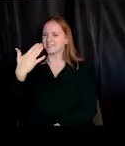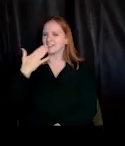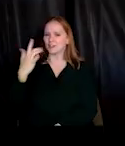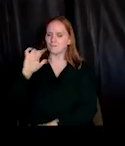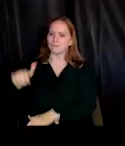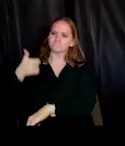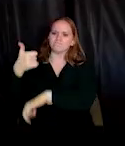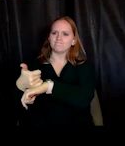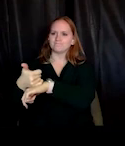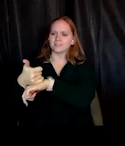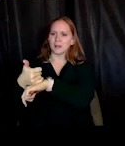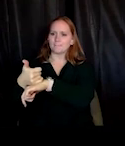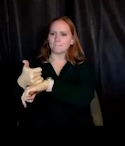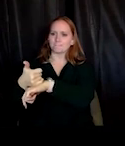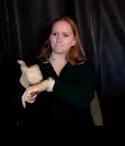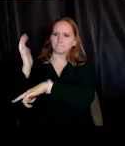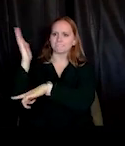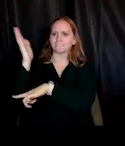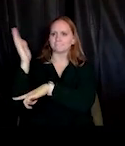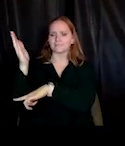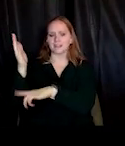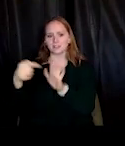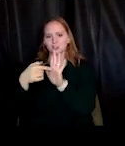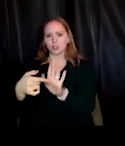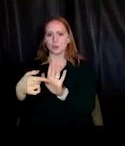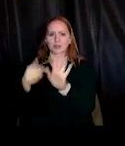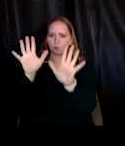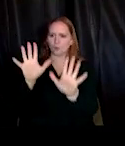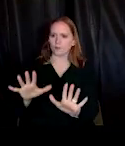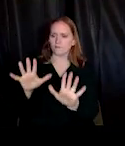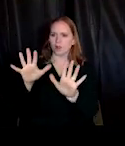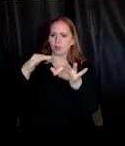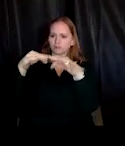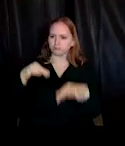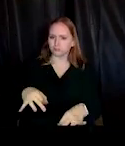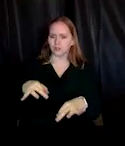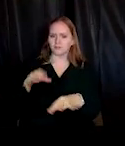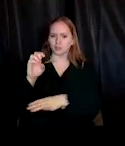and also providing a great overview of CoCs and also SOAR because we know on this call today,